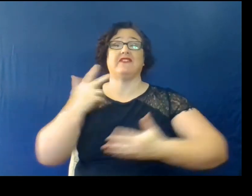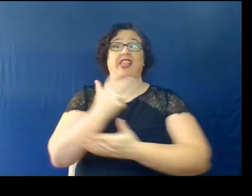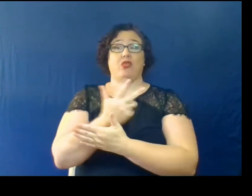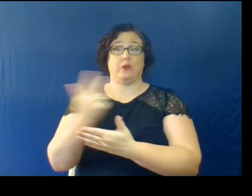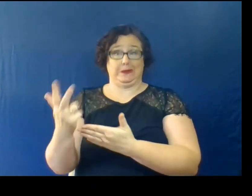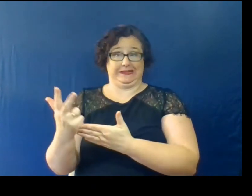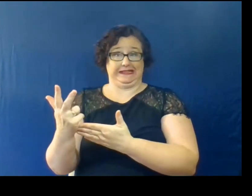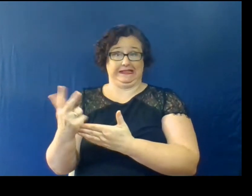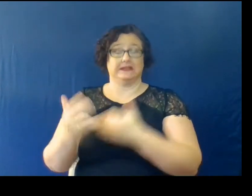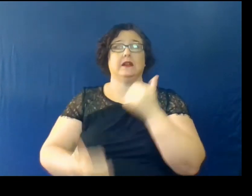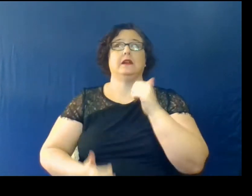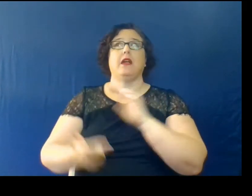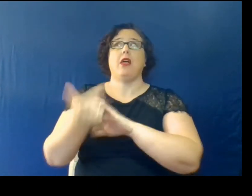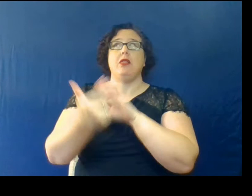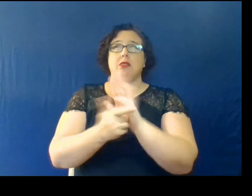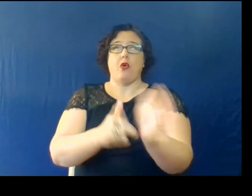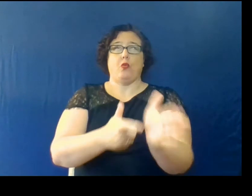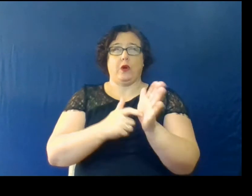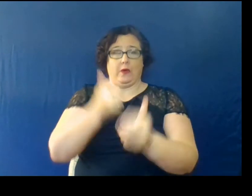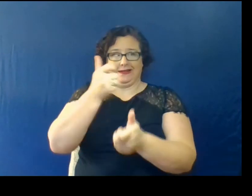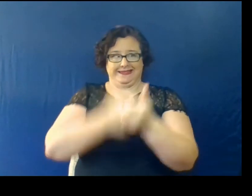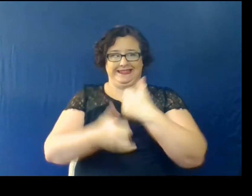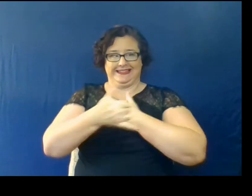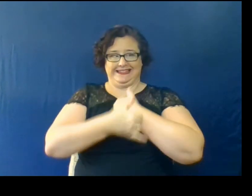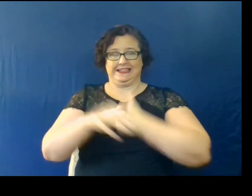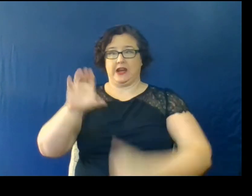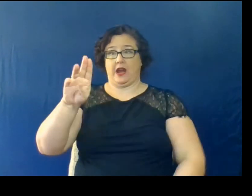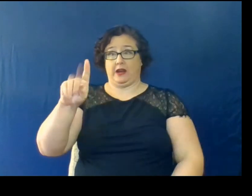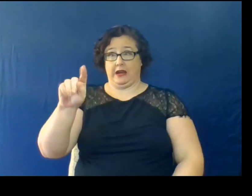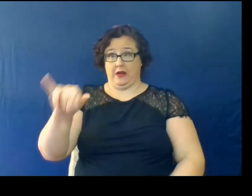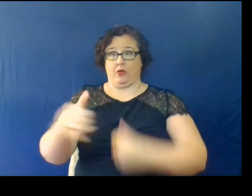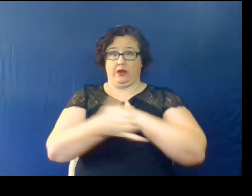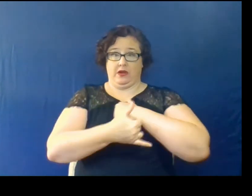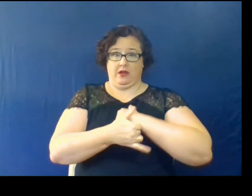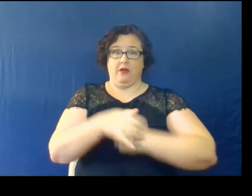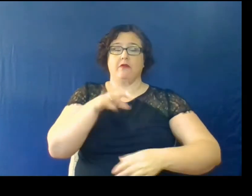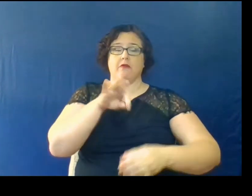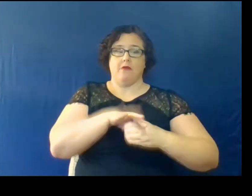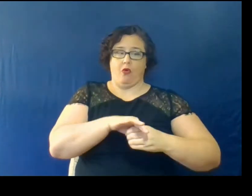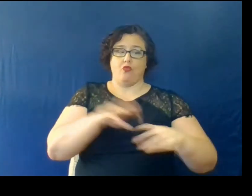law requires that every county have voting during regular business hours. The law requires